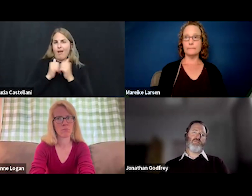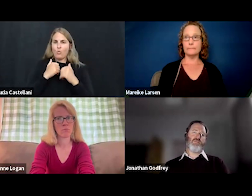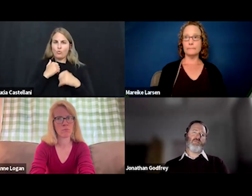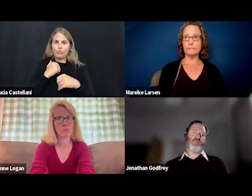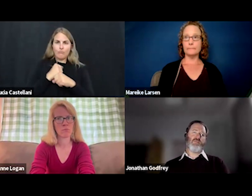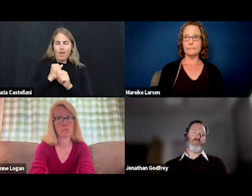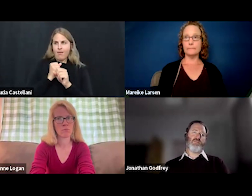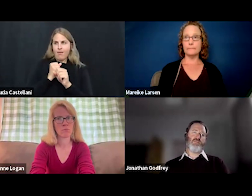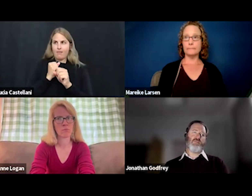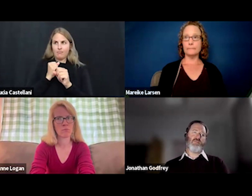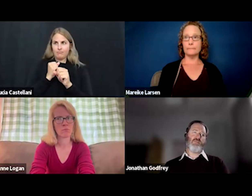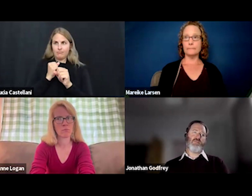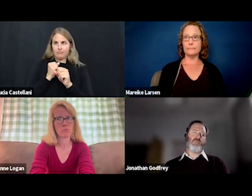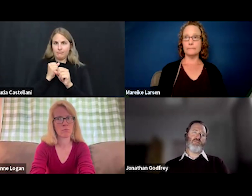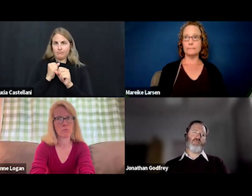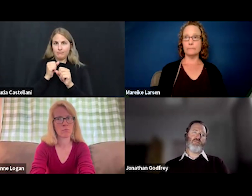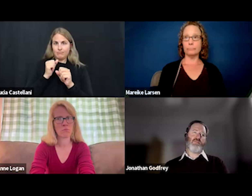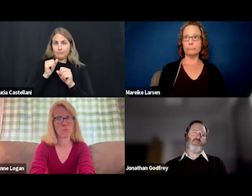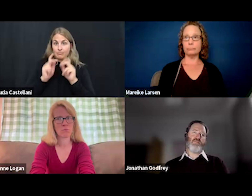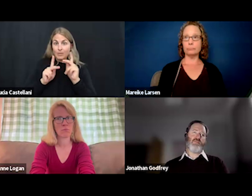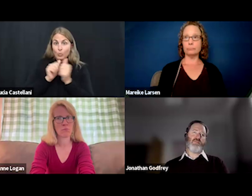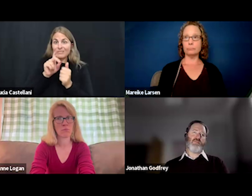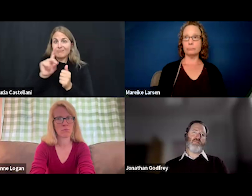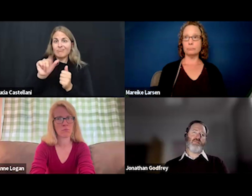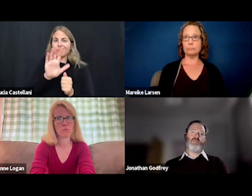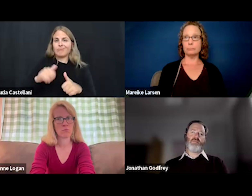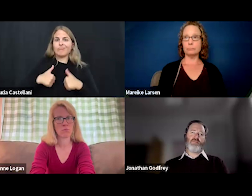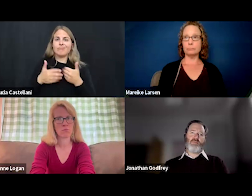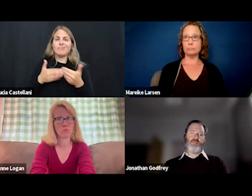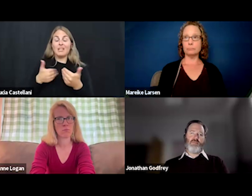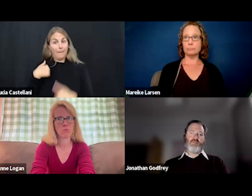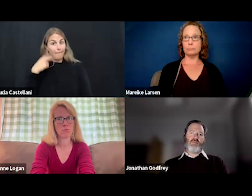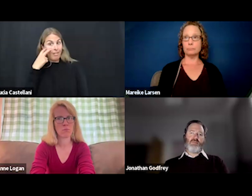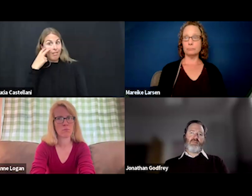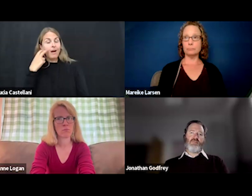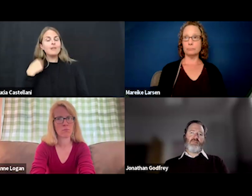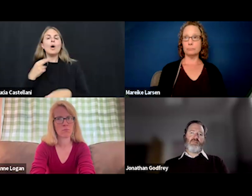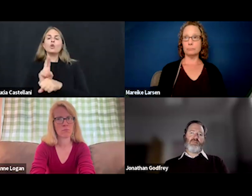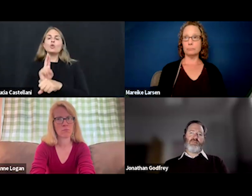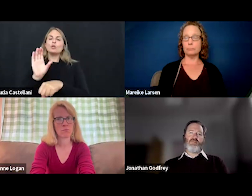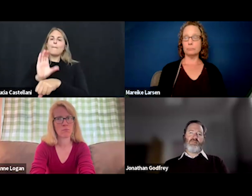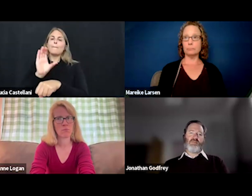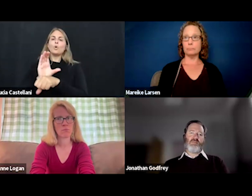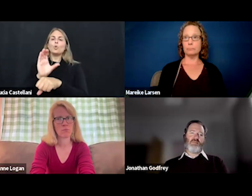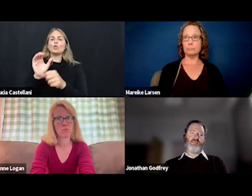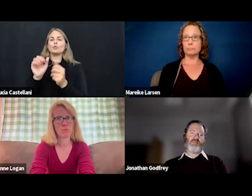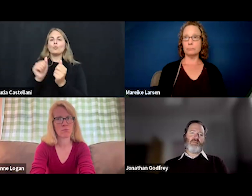I am blind, so I use computers with accessibility technology called screen readers.